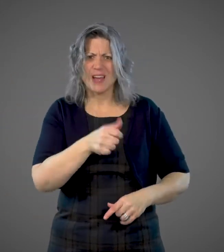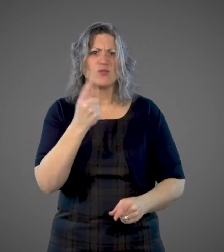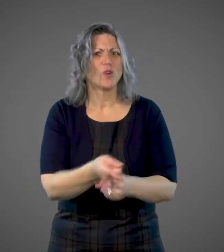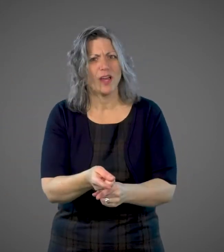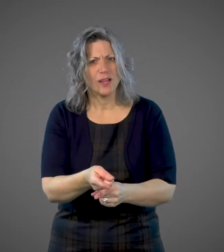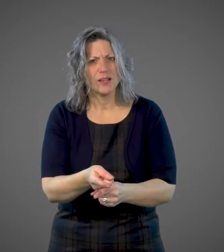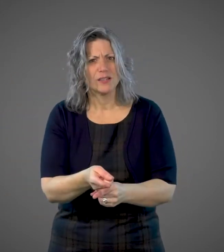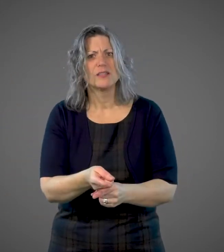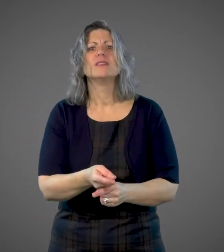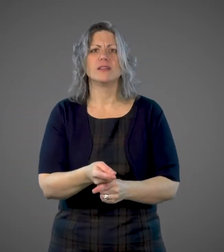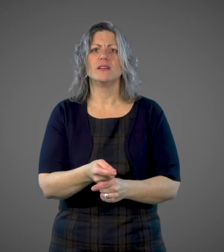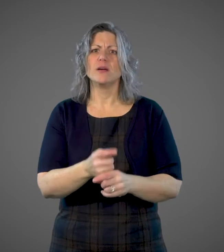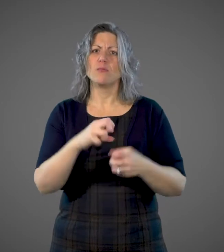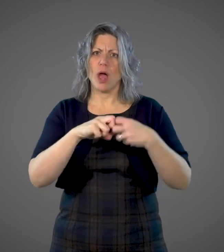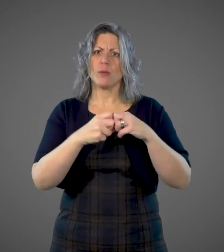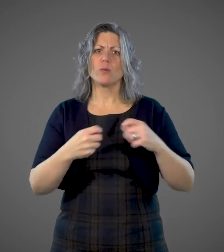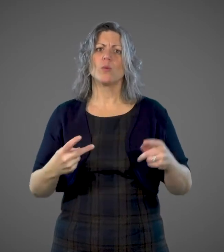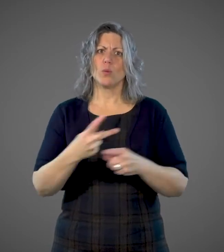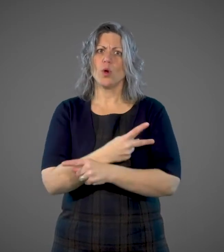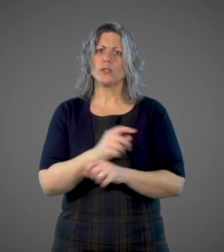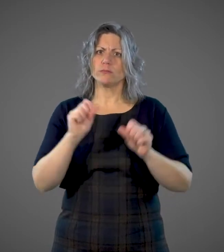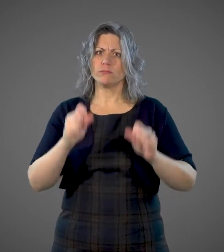Fevers can cause other problems in the body.